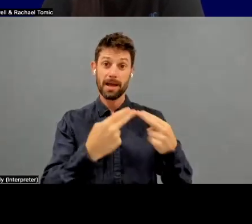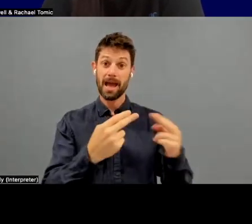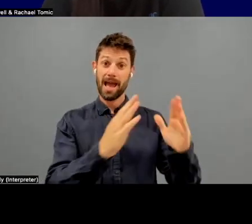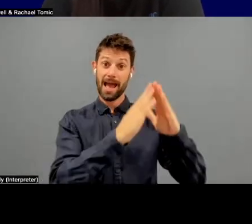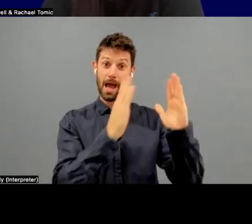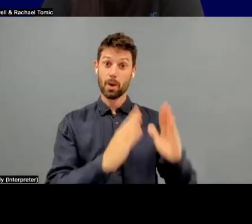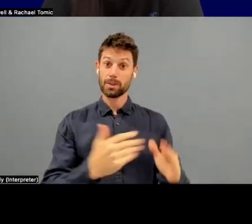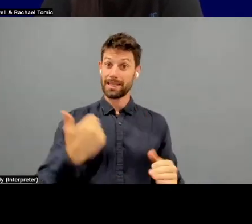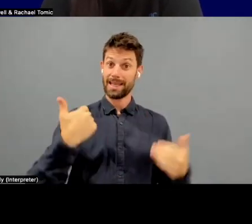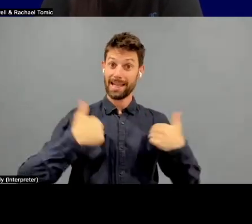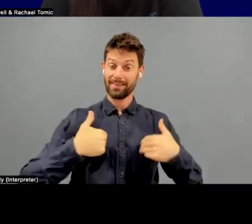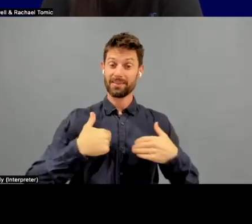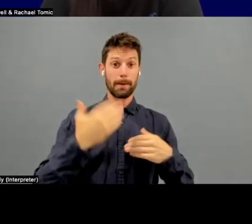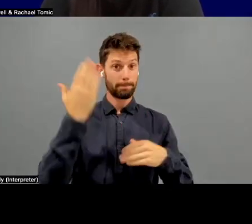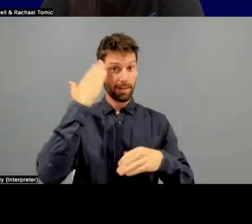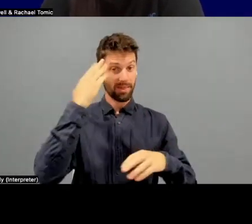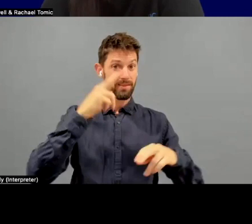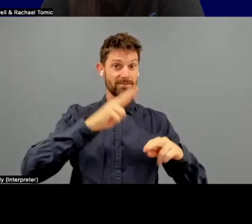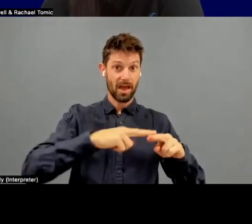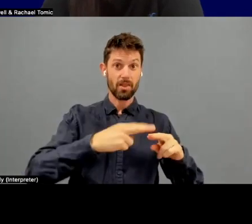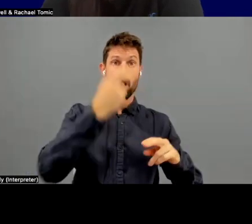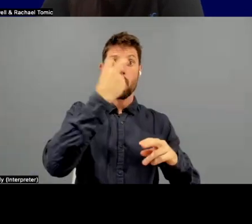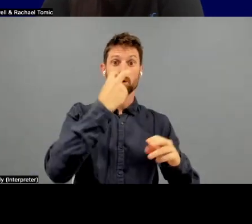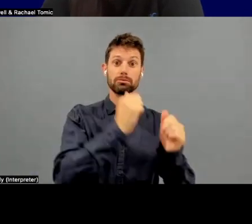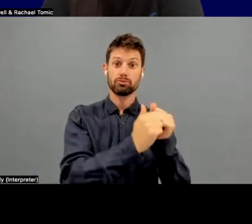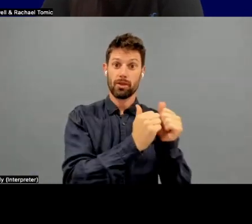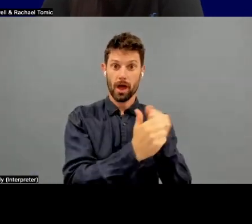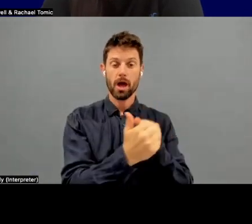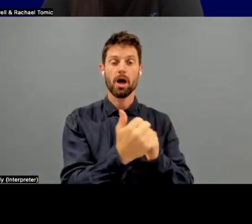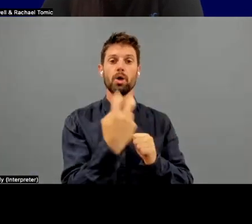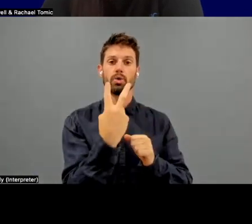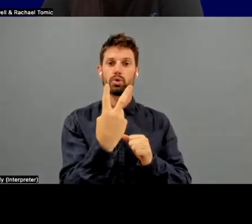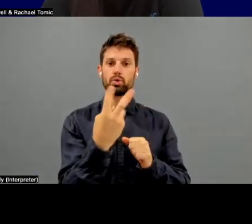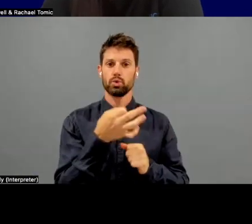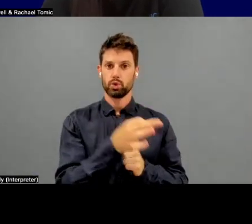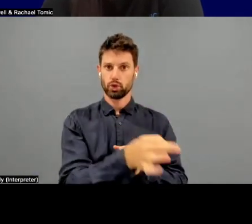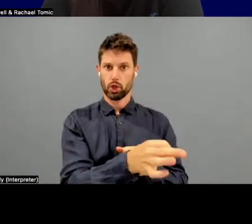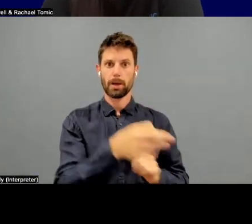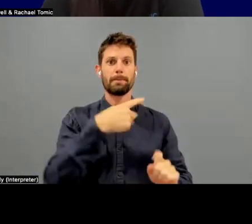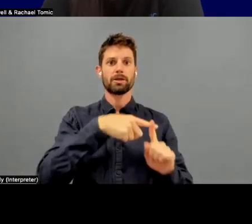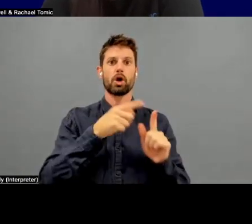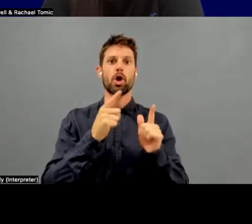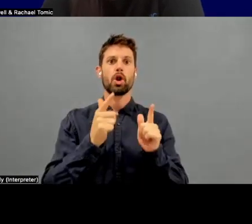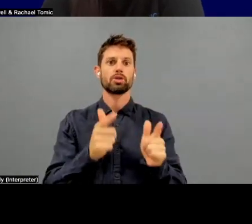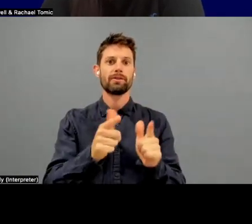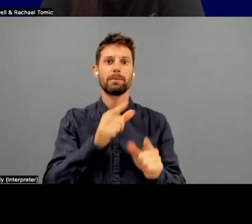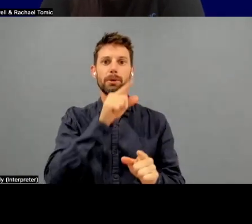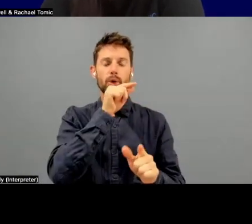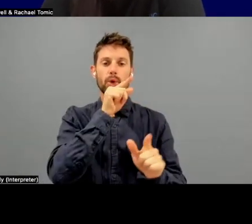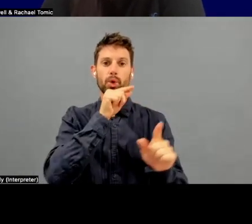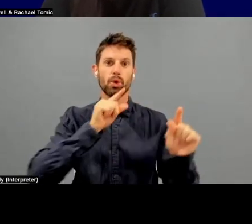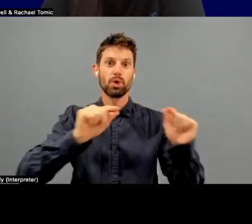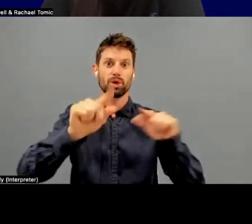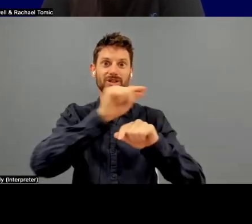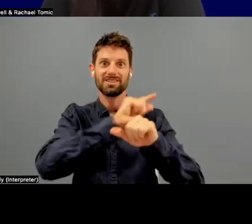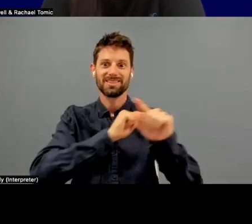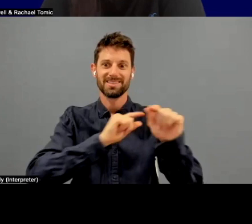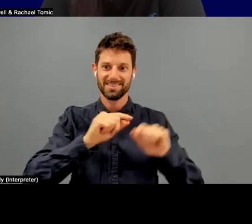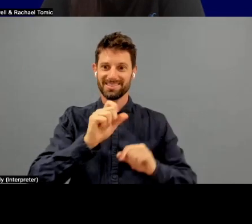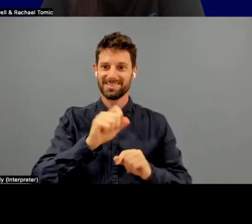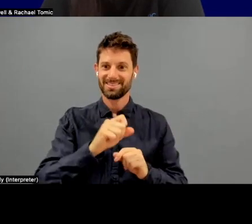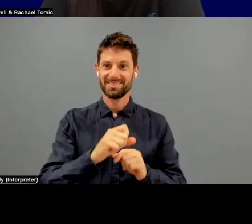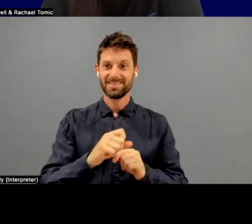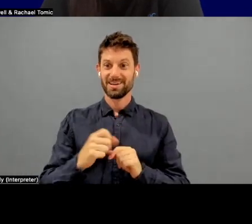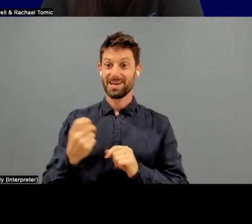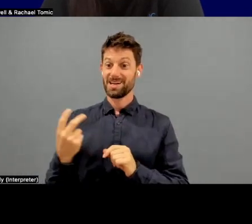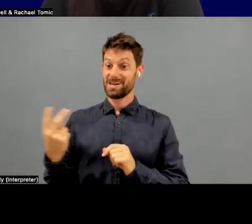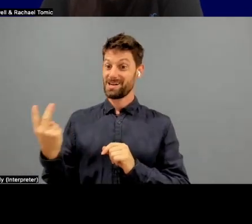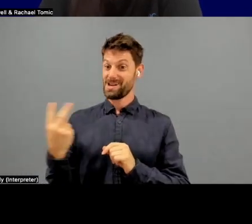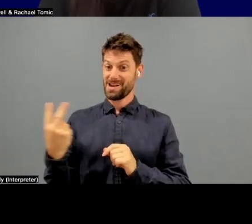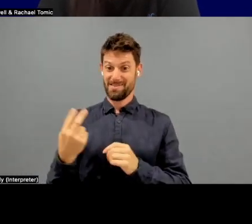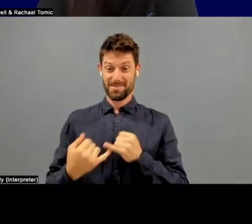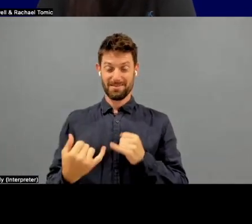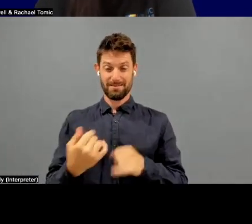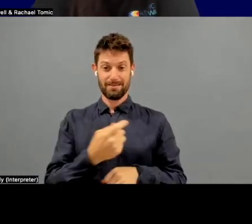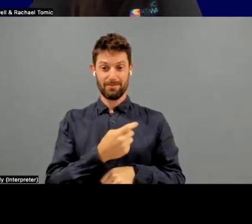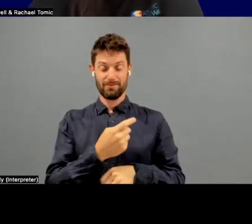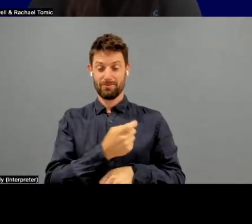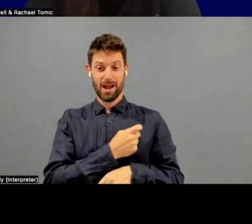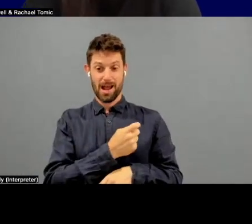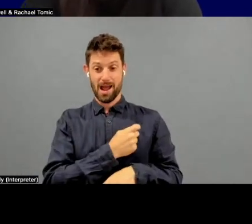her big brother, two dogs and lots of birds. Rachael and I are both terrified of birds. Anyway,